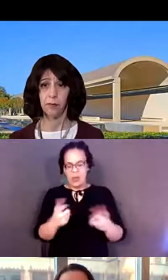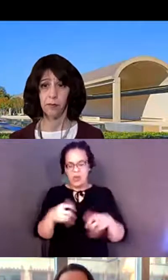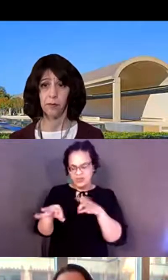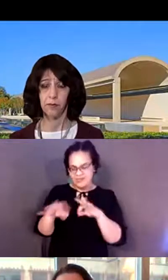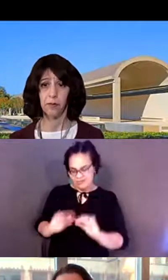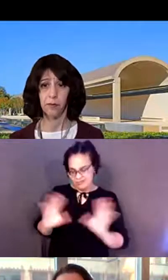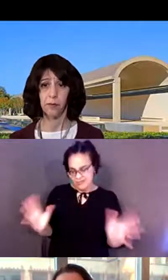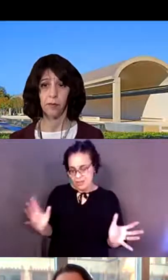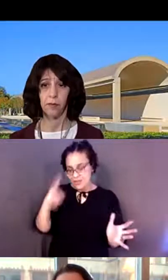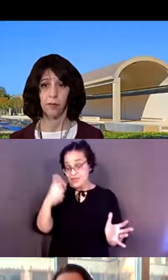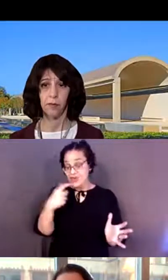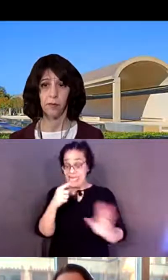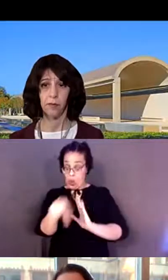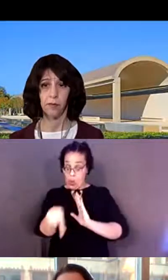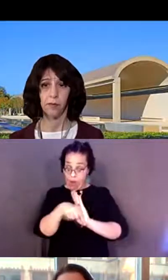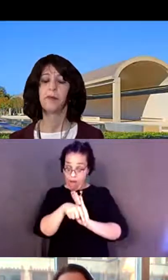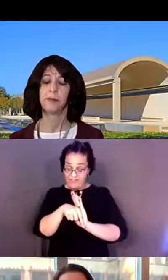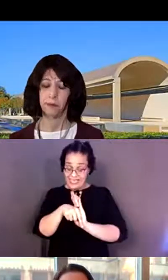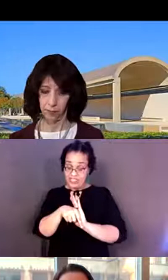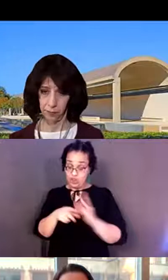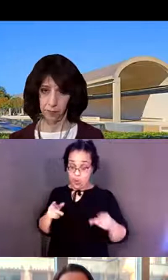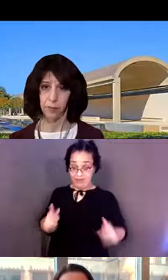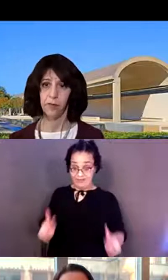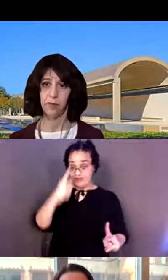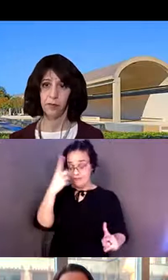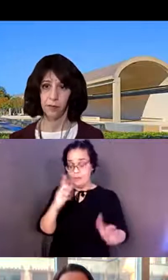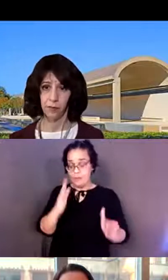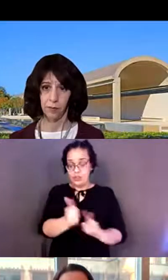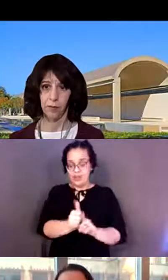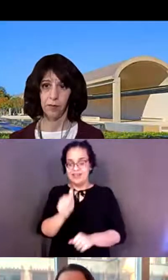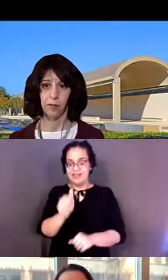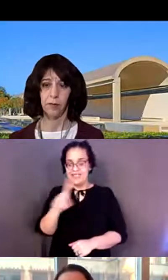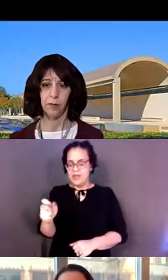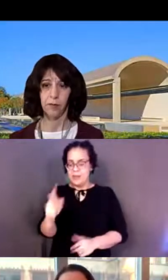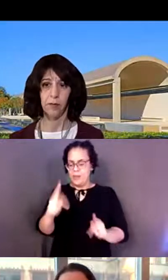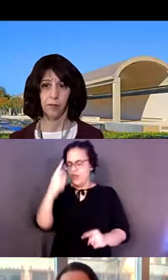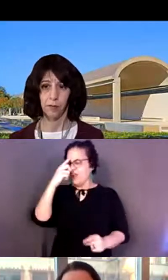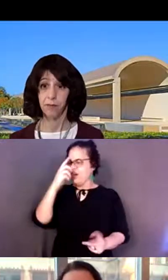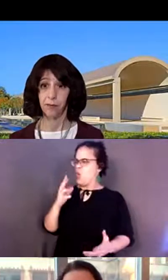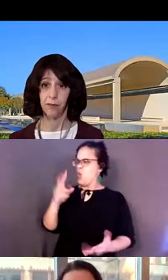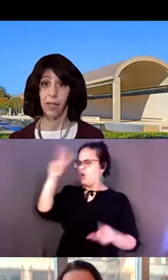qualification in person with a disability sometimes people think